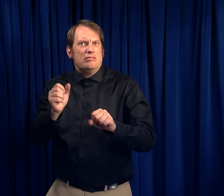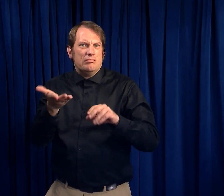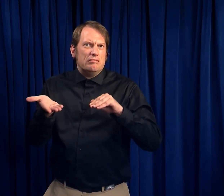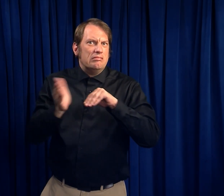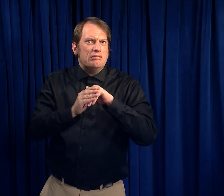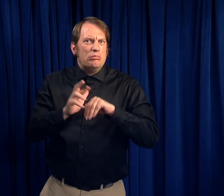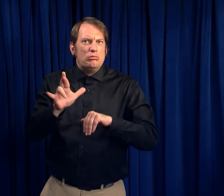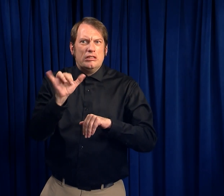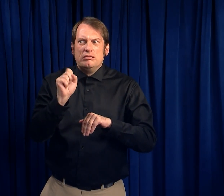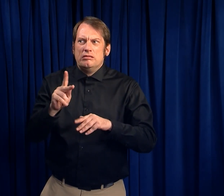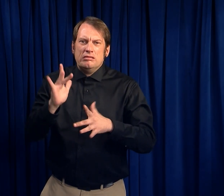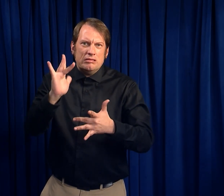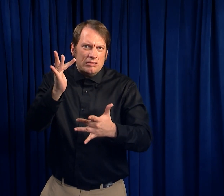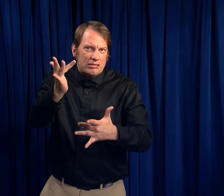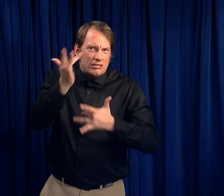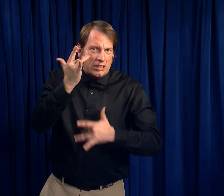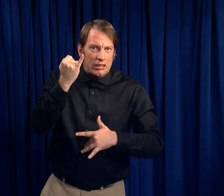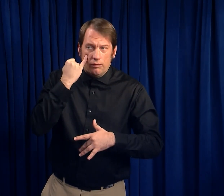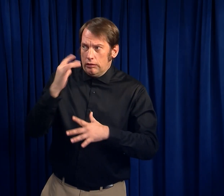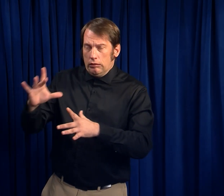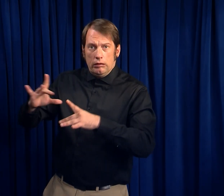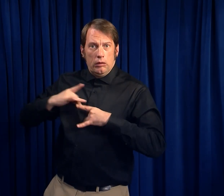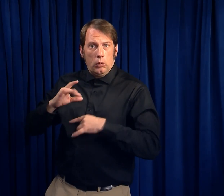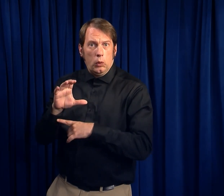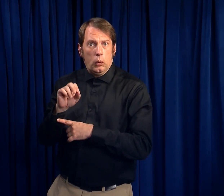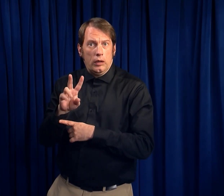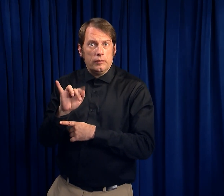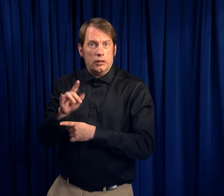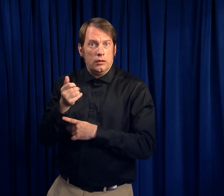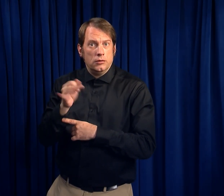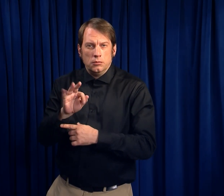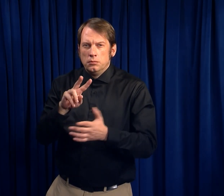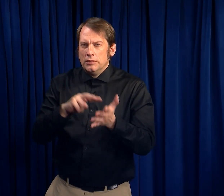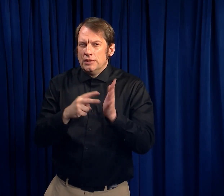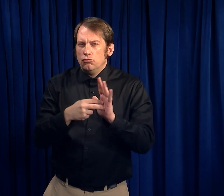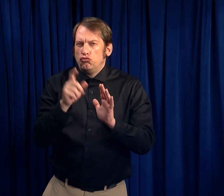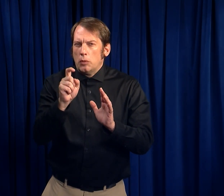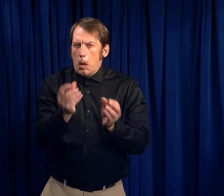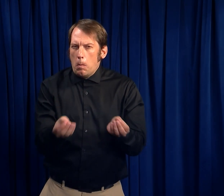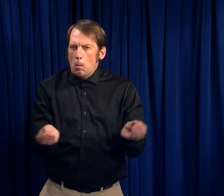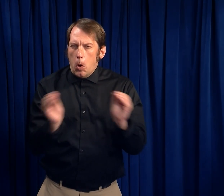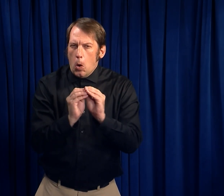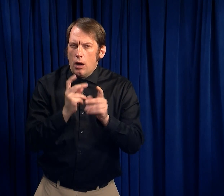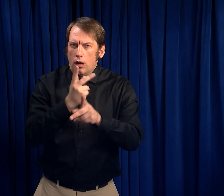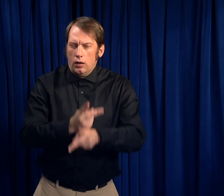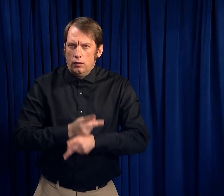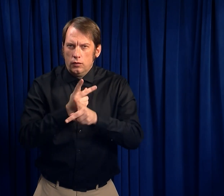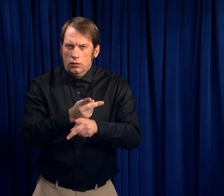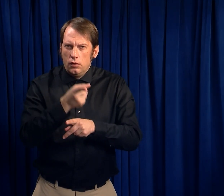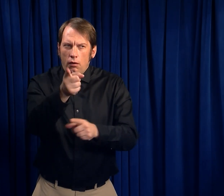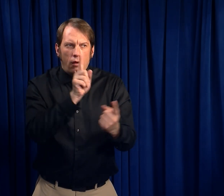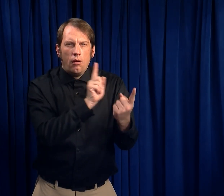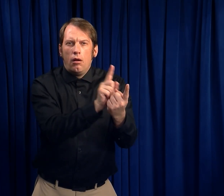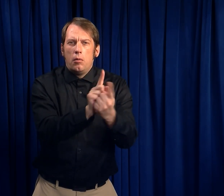of becoming very ill if you get COVID-19, you should be extra careful not to come in contact